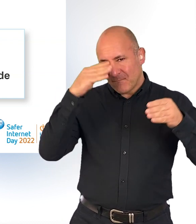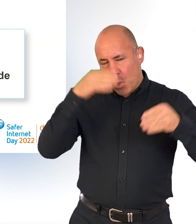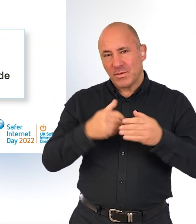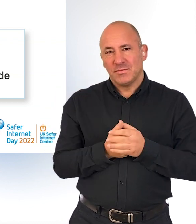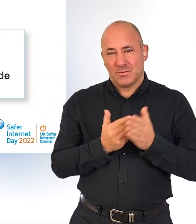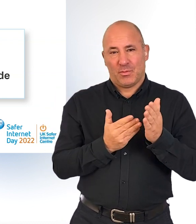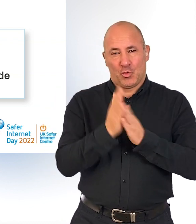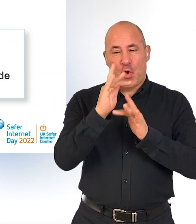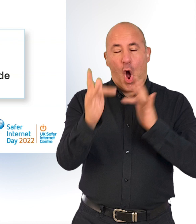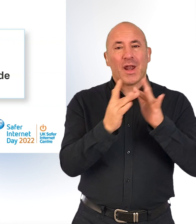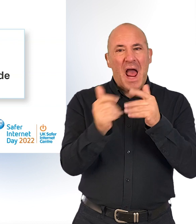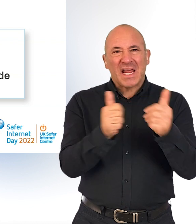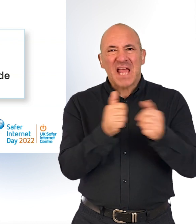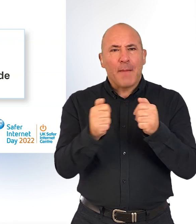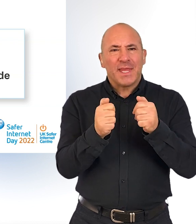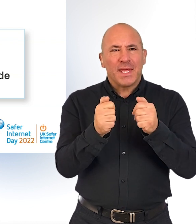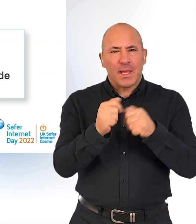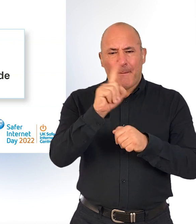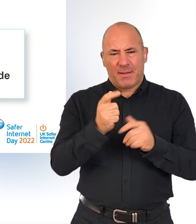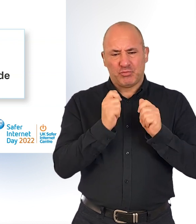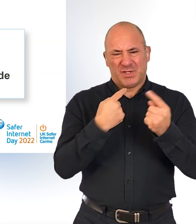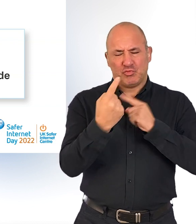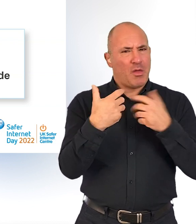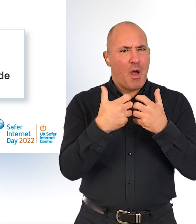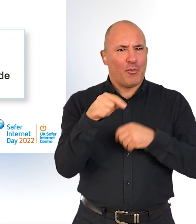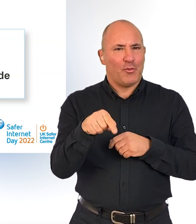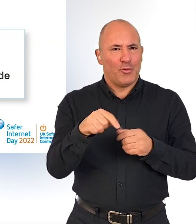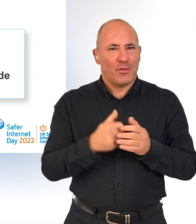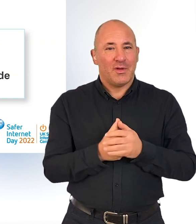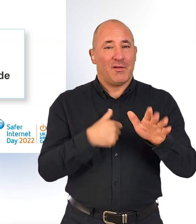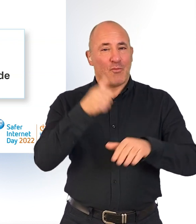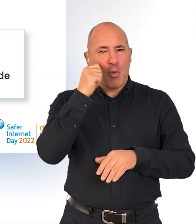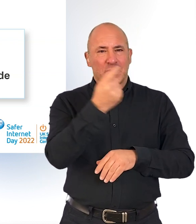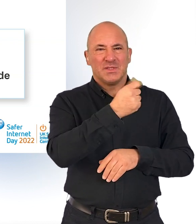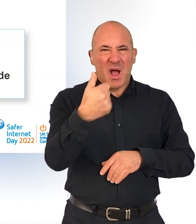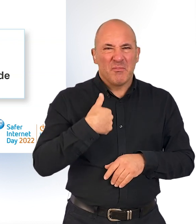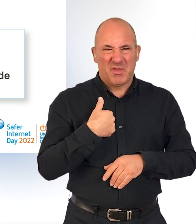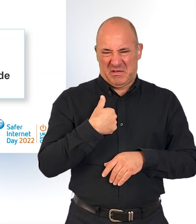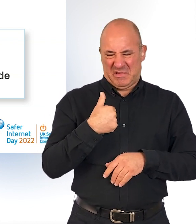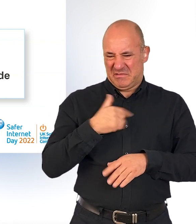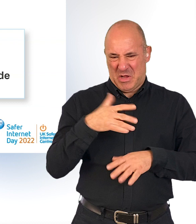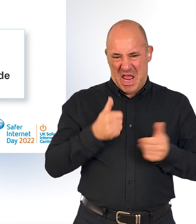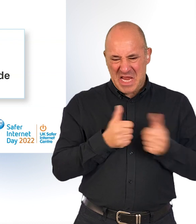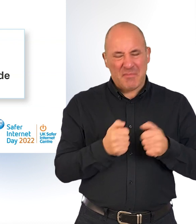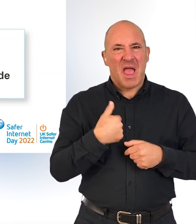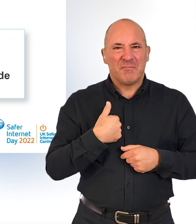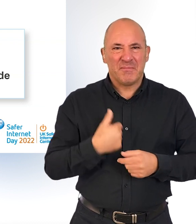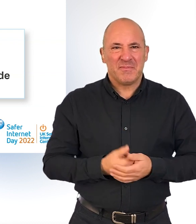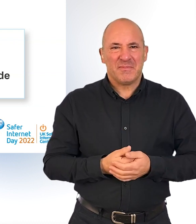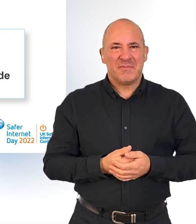on how people treat each other in online games. Now, we realise that some of you may not consider yourselves gamers